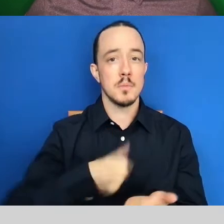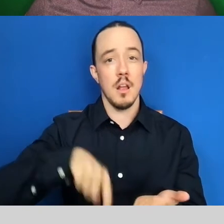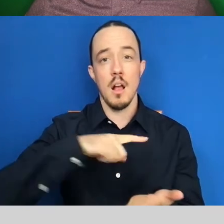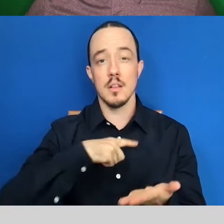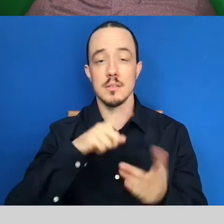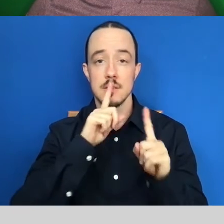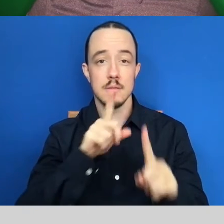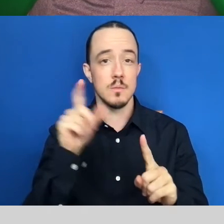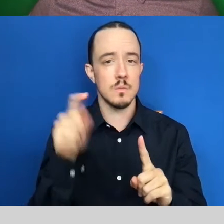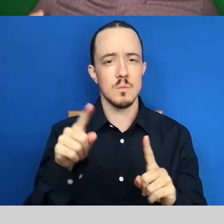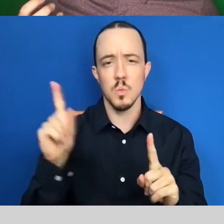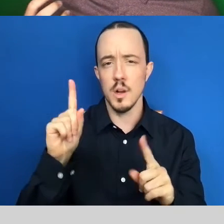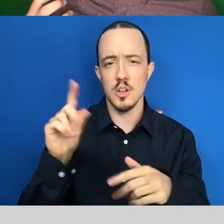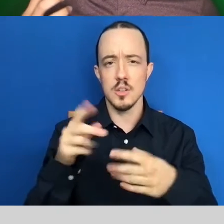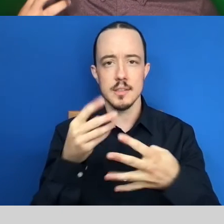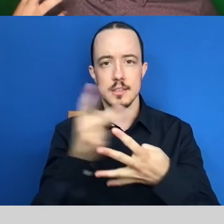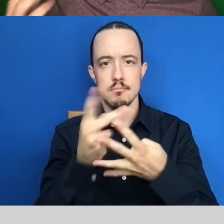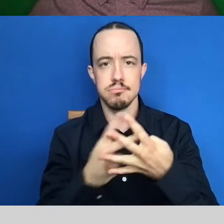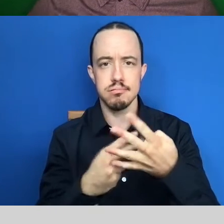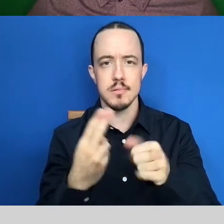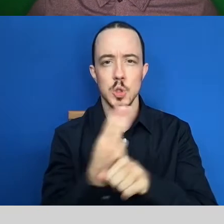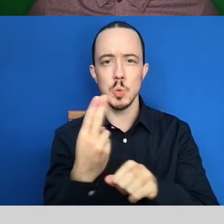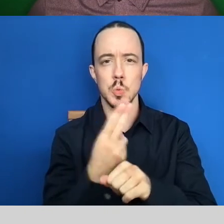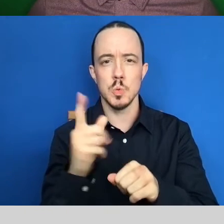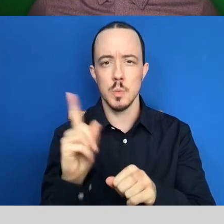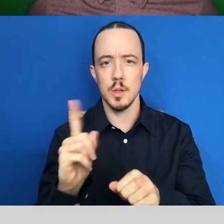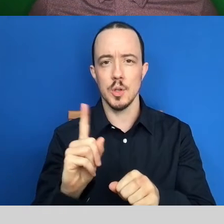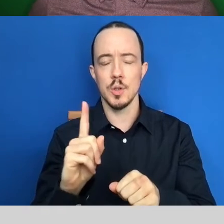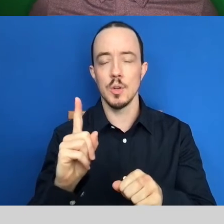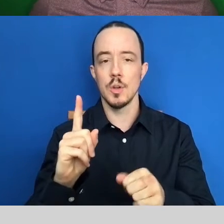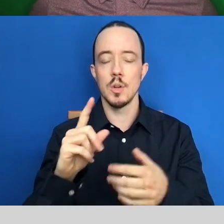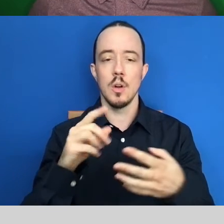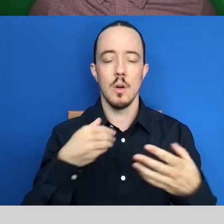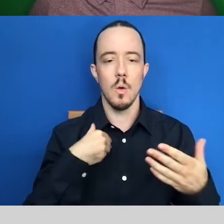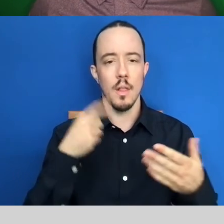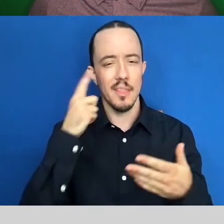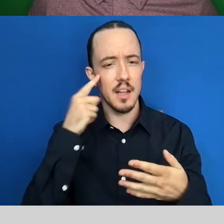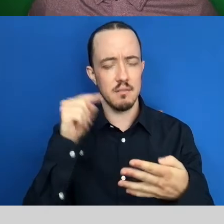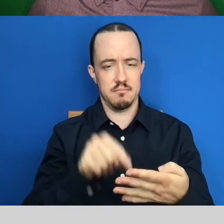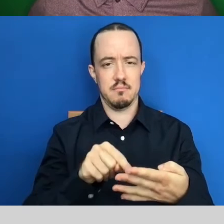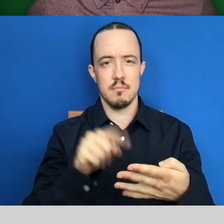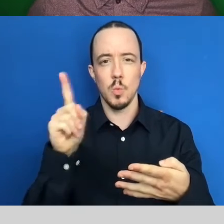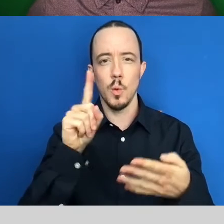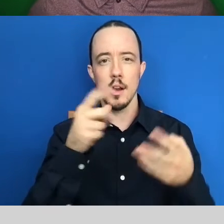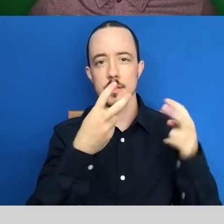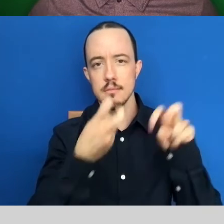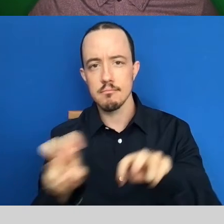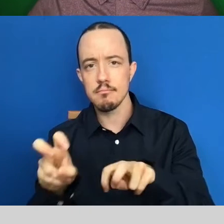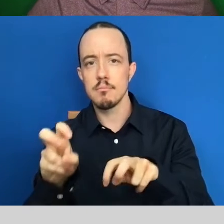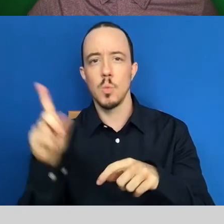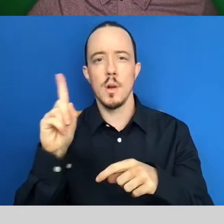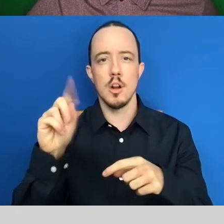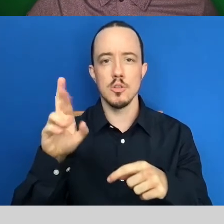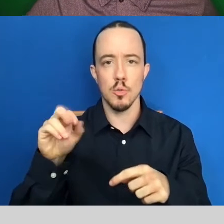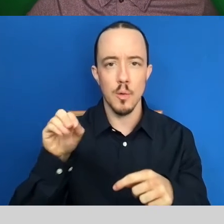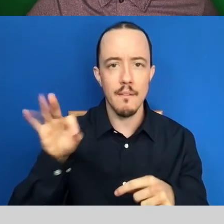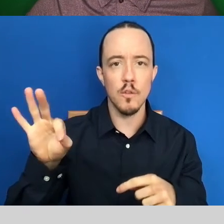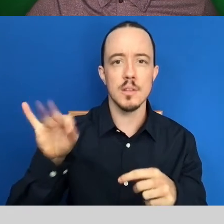Semantic querying helps us answer questions like, where does this function get used, considering any of the ways that it might be imported and referenced?